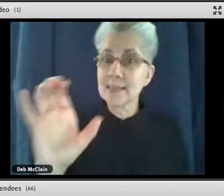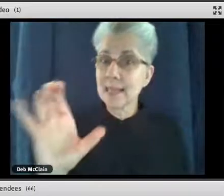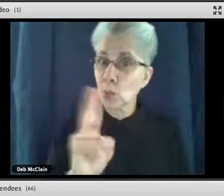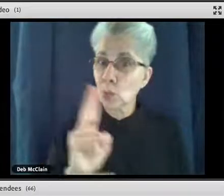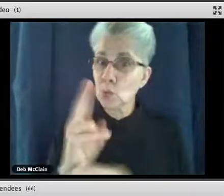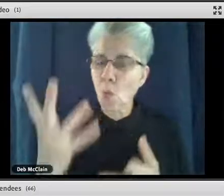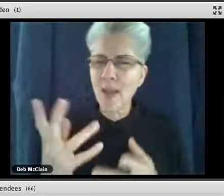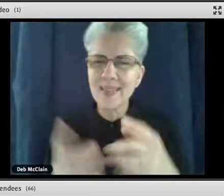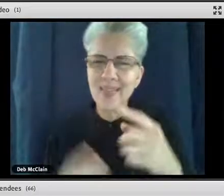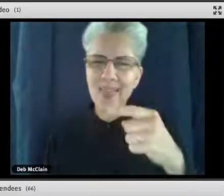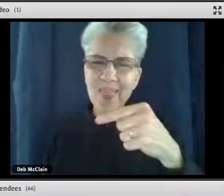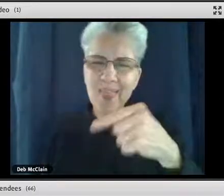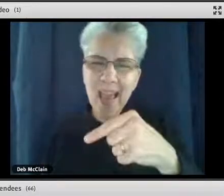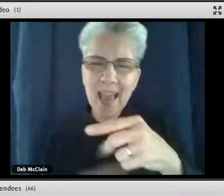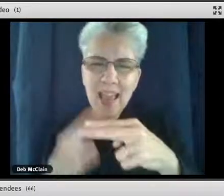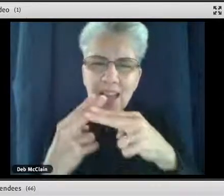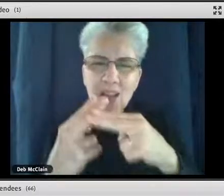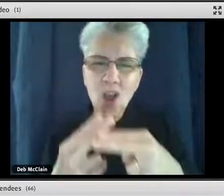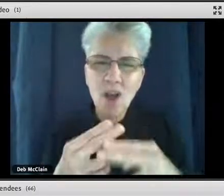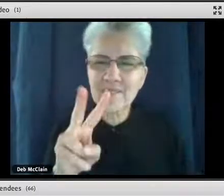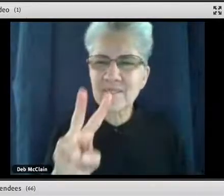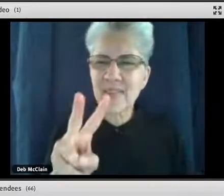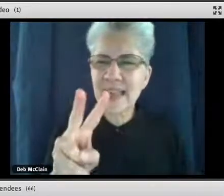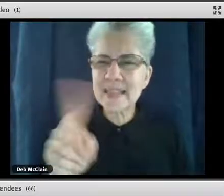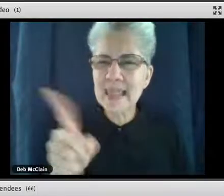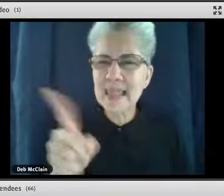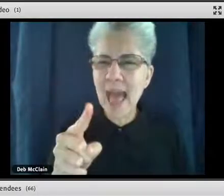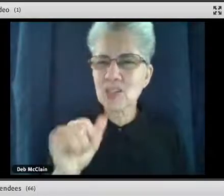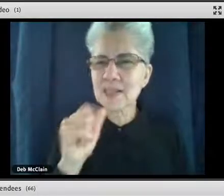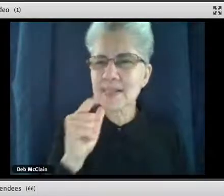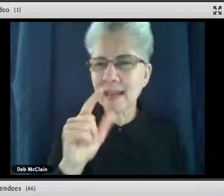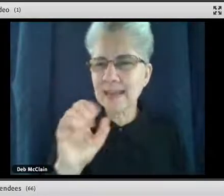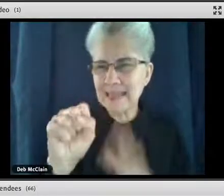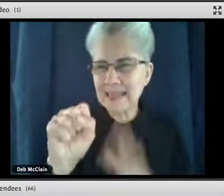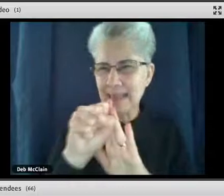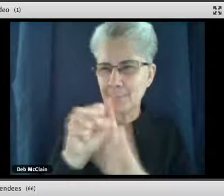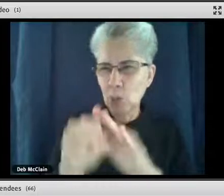But in OCLC, they use this what's called a "B" slash